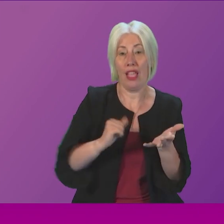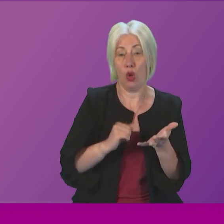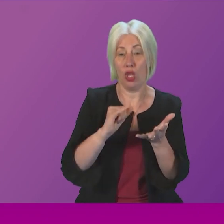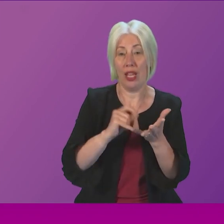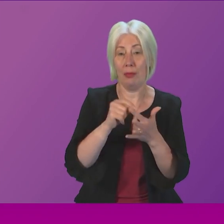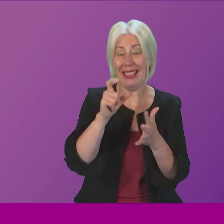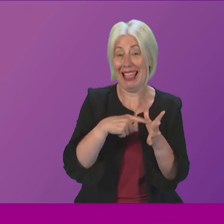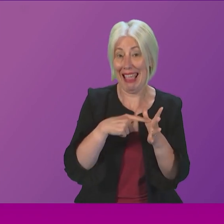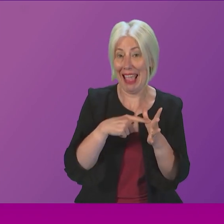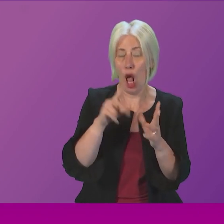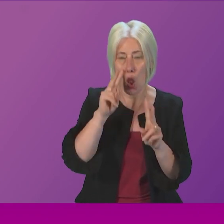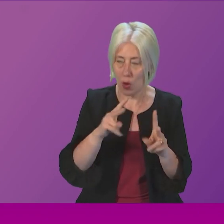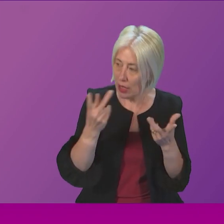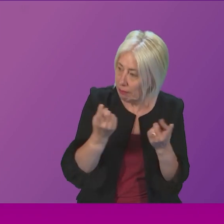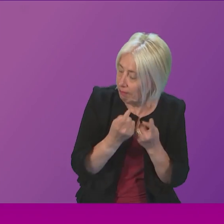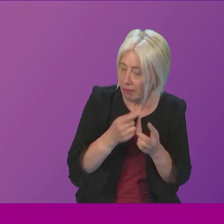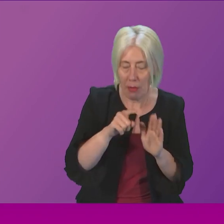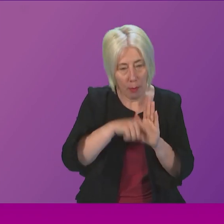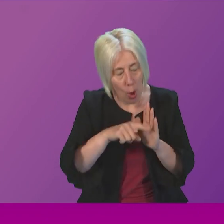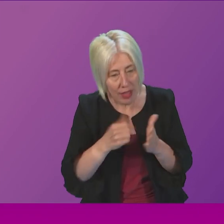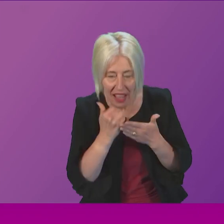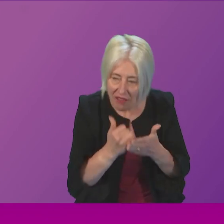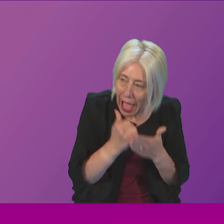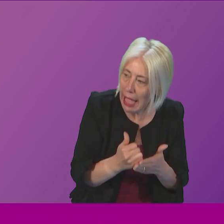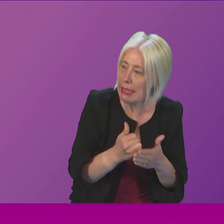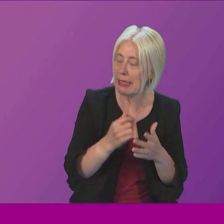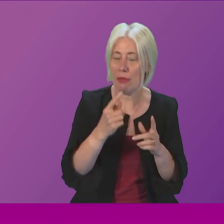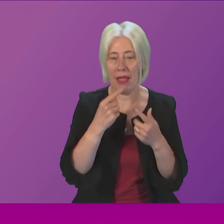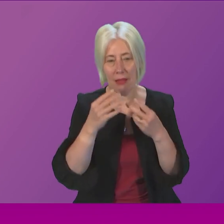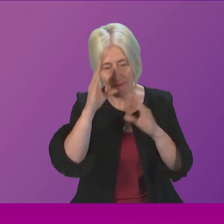support, where appropriate, through policy advice and the sharing of wider communications.